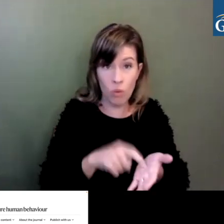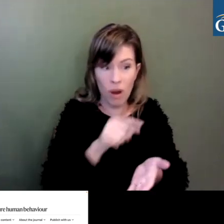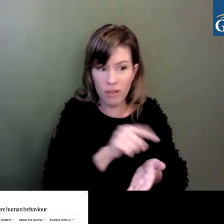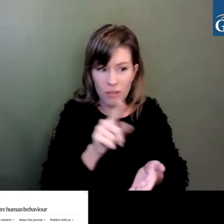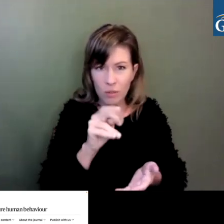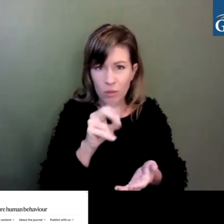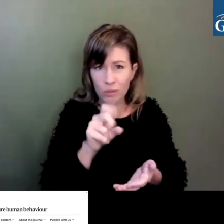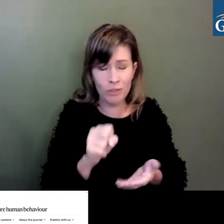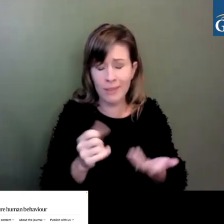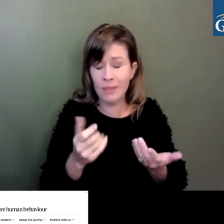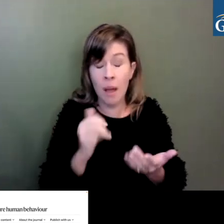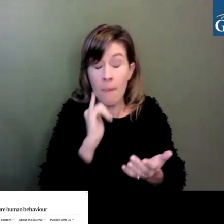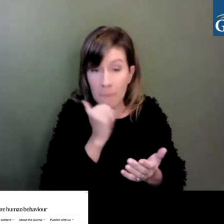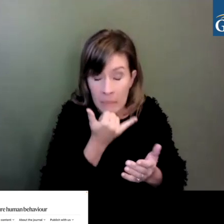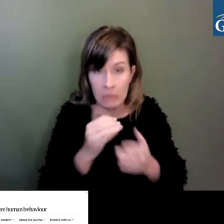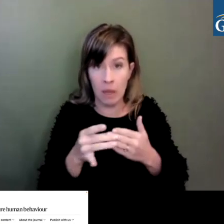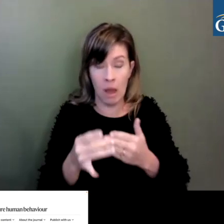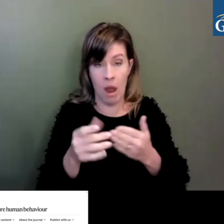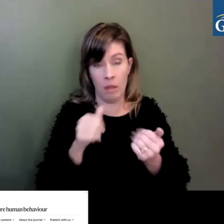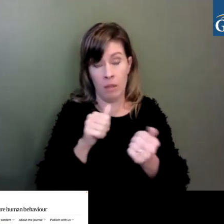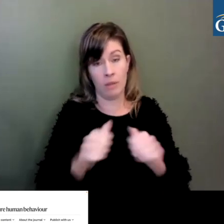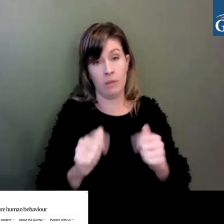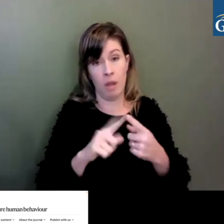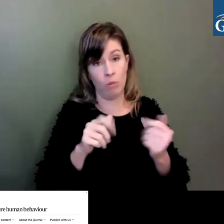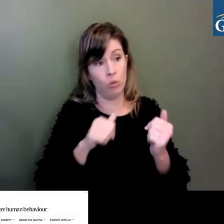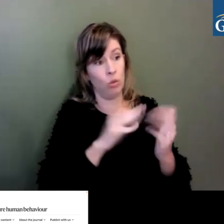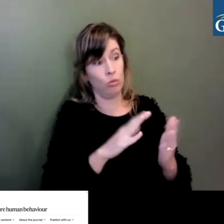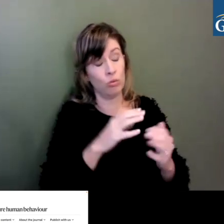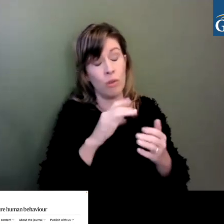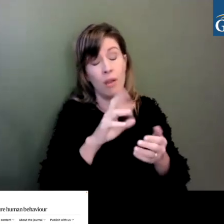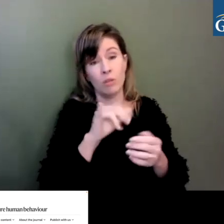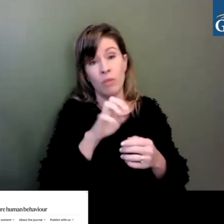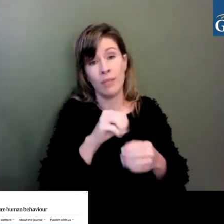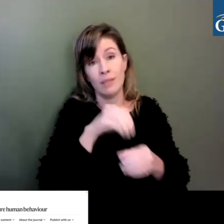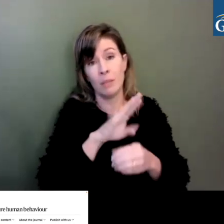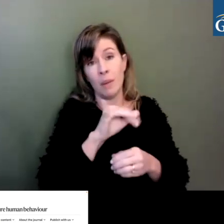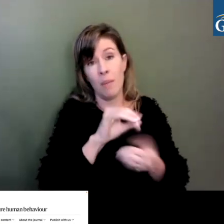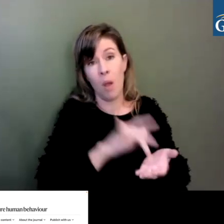that such trendings are largely a misdirection attempt . Researchers like psychologist Jonathan Metsel